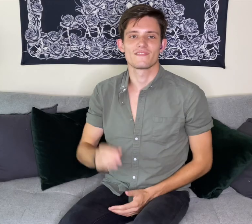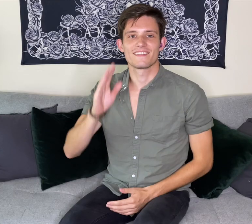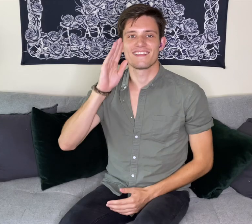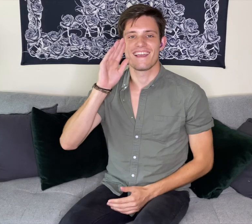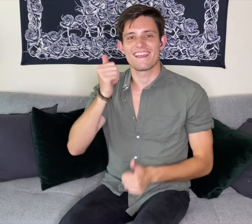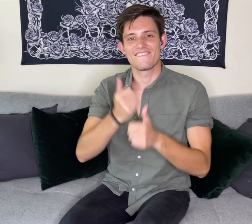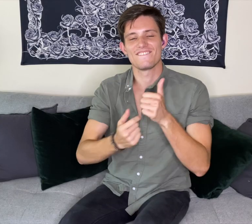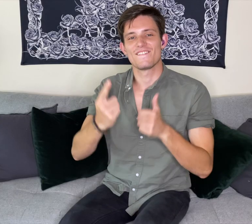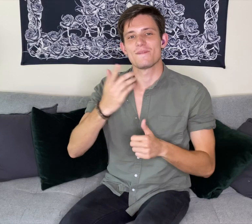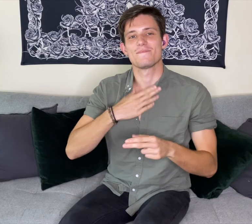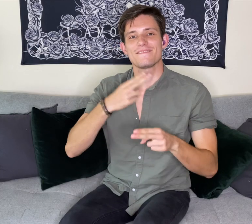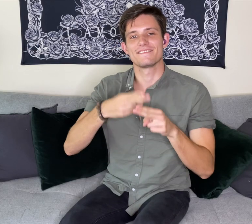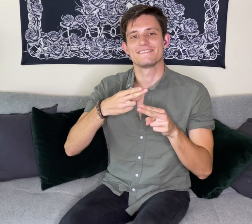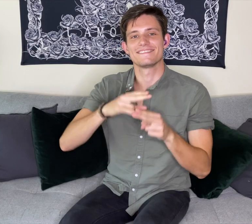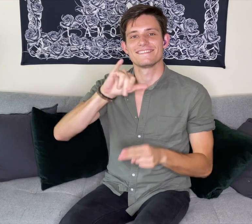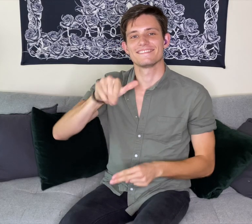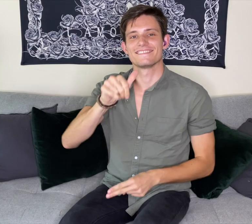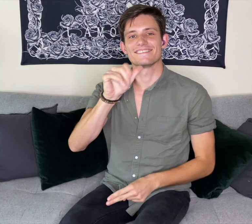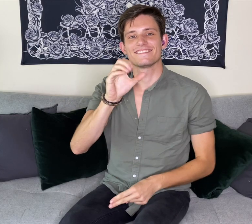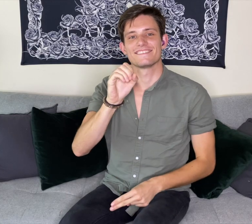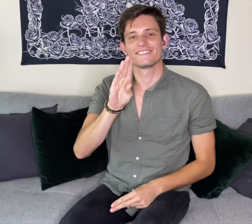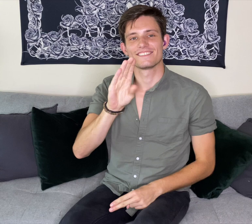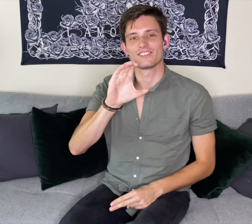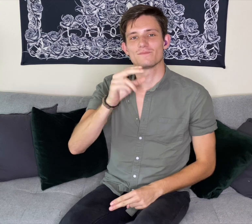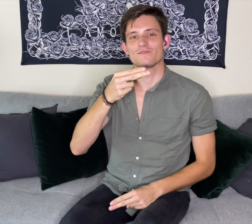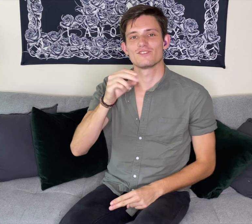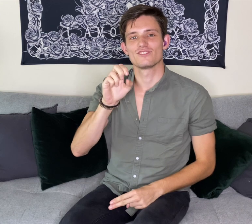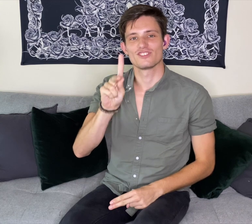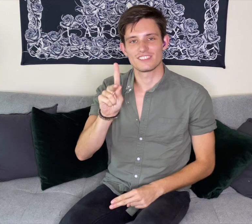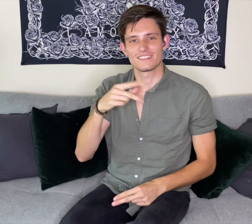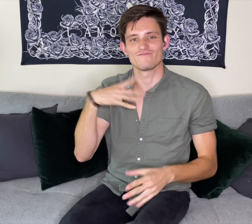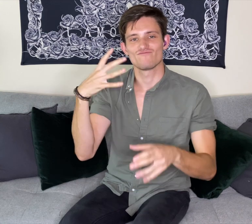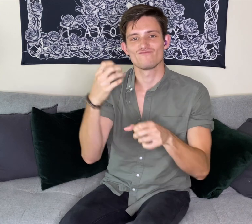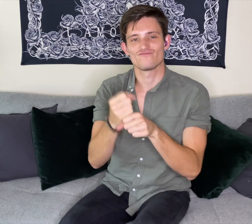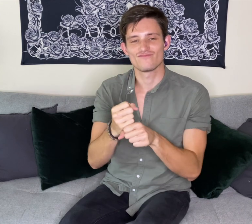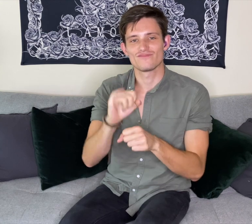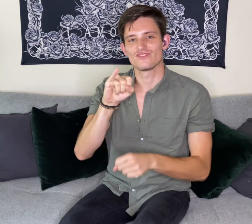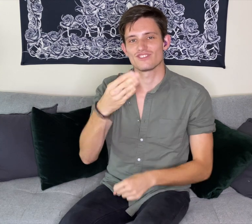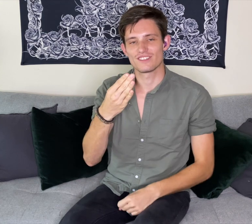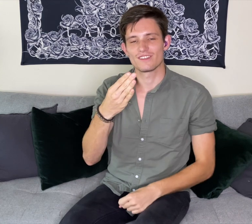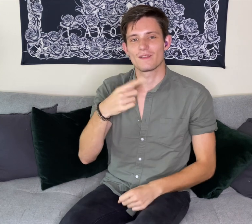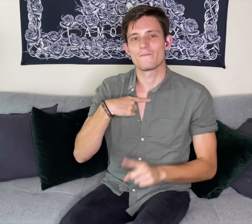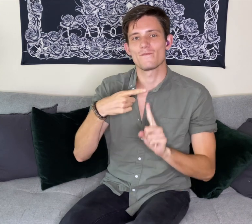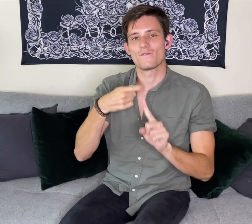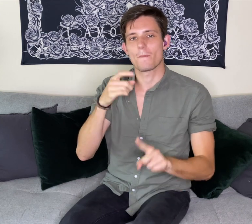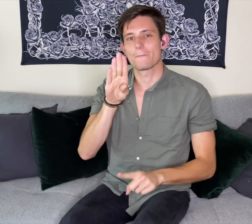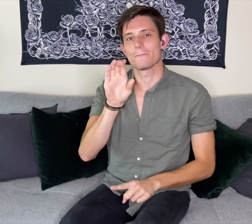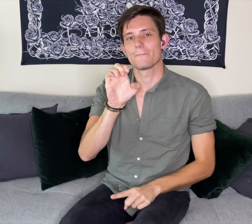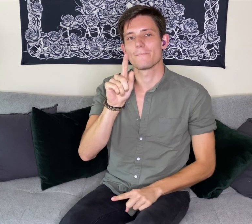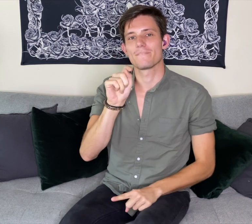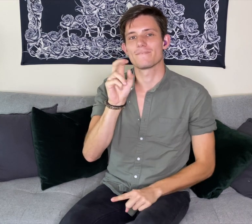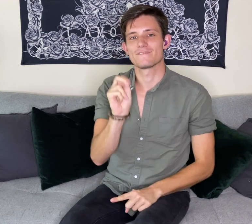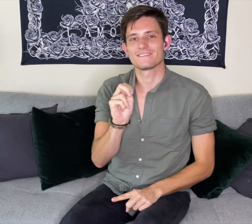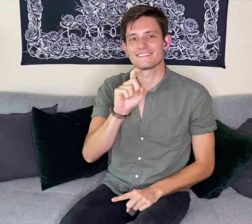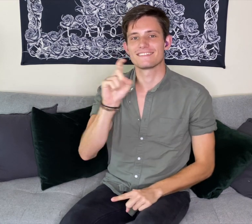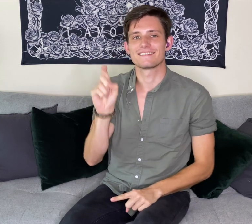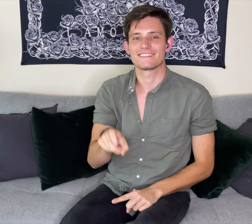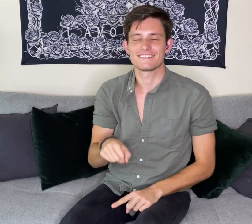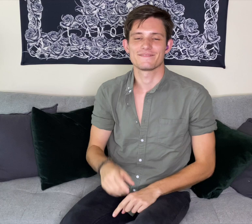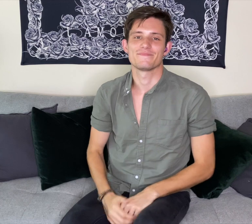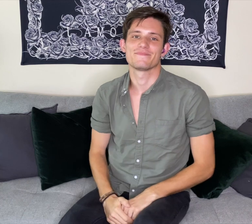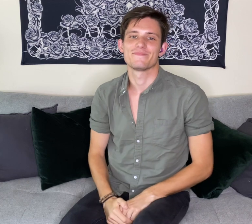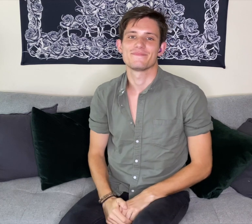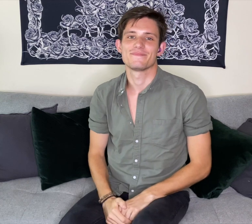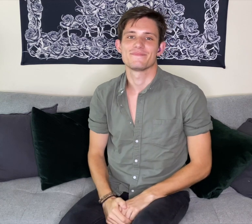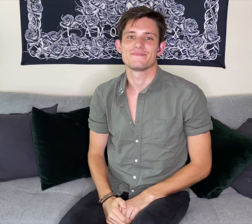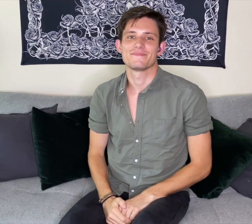Hello, everyone! I’m ***** *****, and I’m from Belton, Texas.